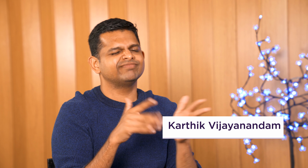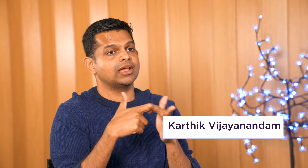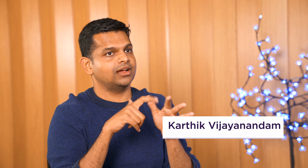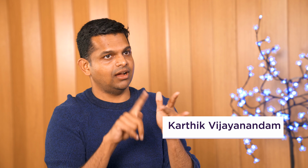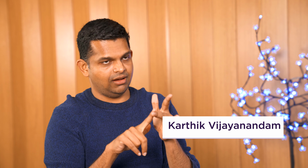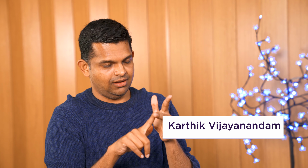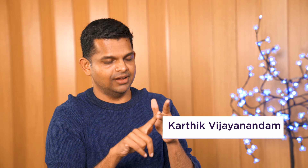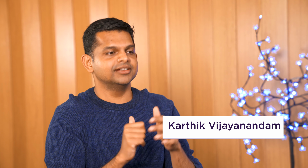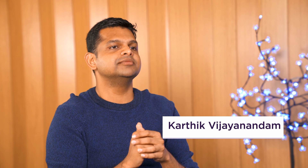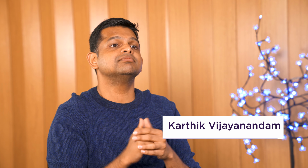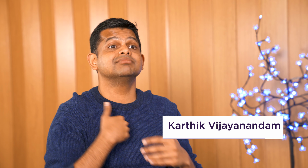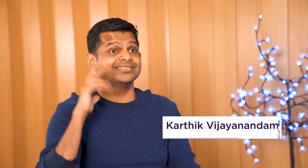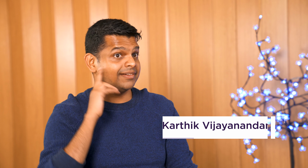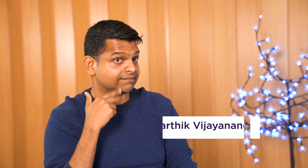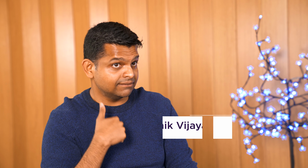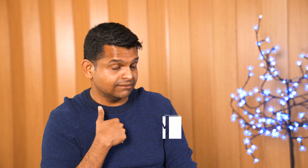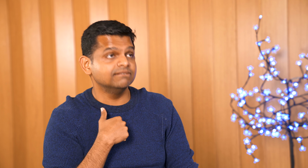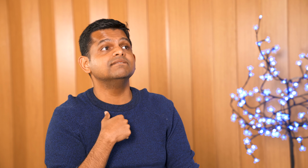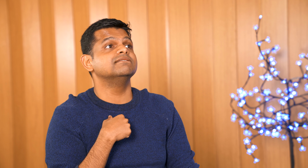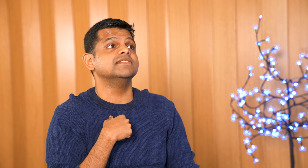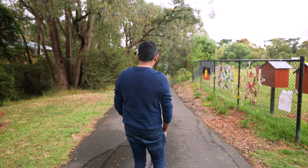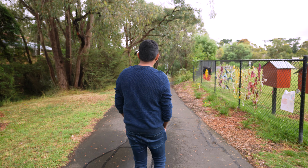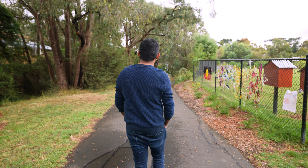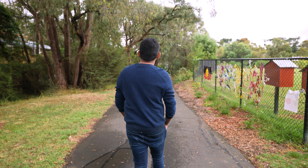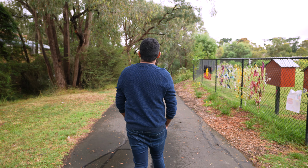For short people call me Kai. I'm a Deaf person.